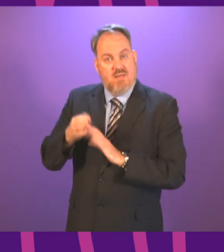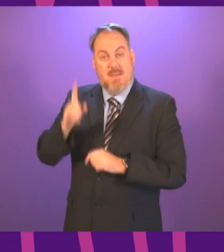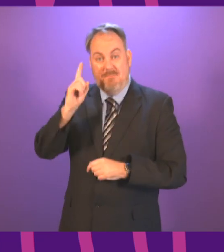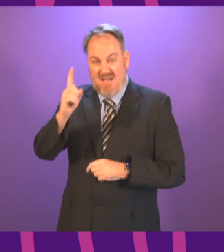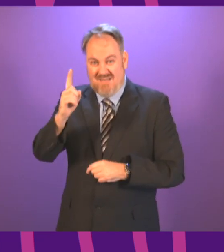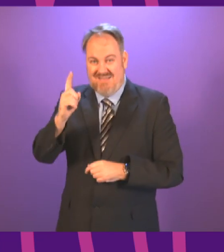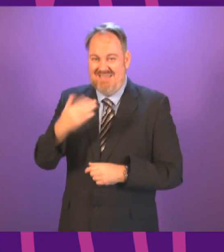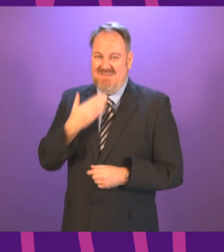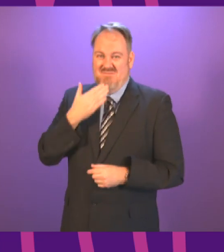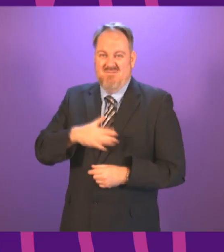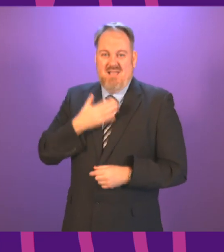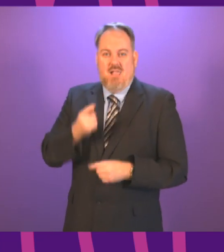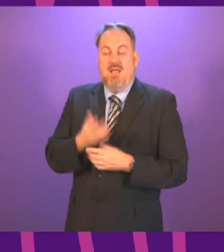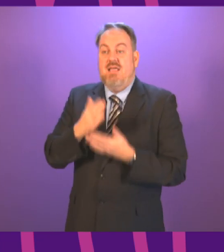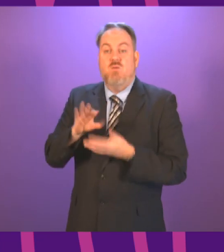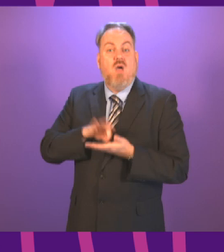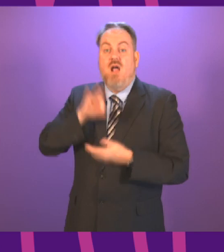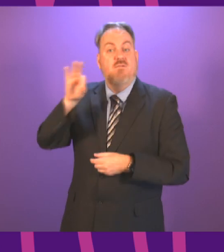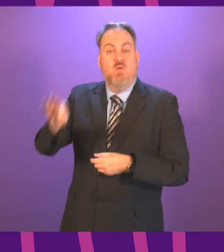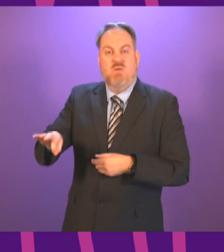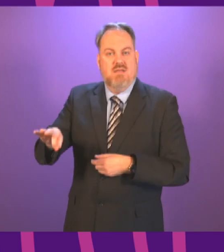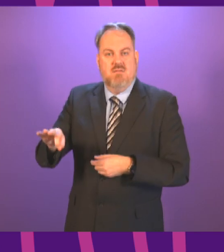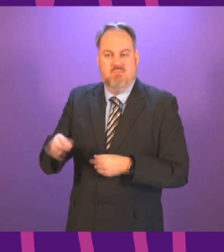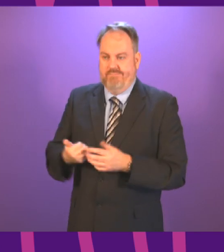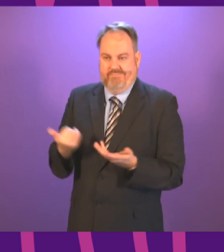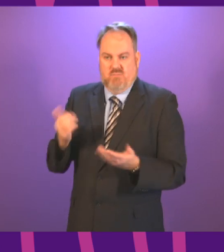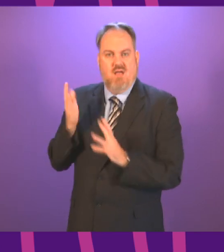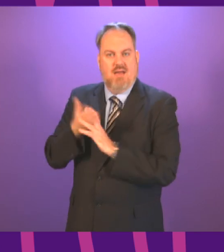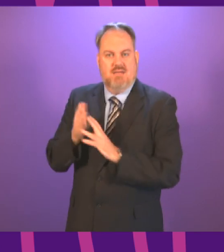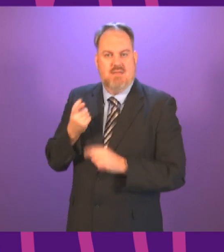that we are heading for a two-tier dental system in which those who can afford it can